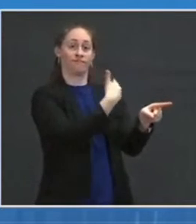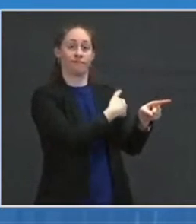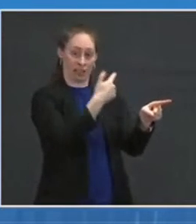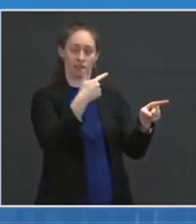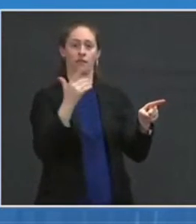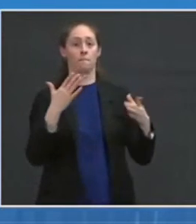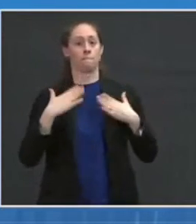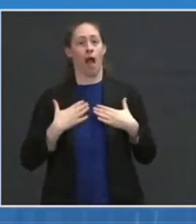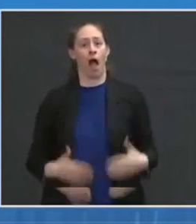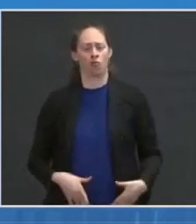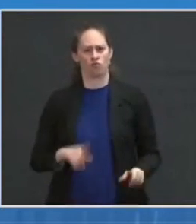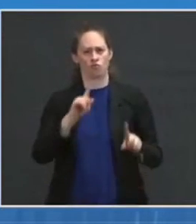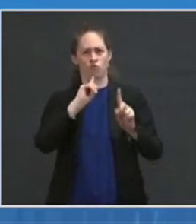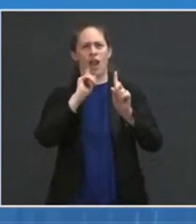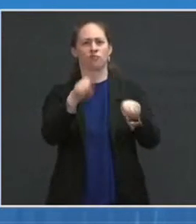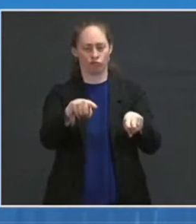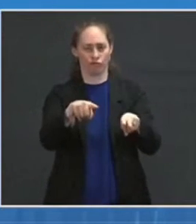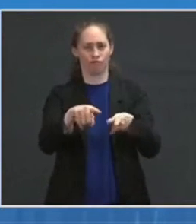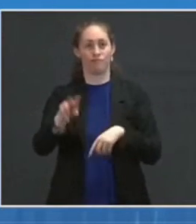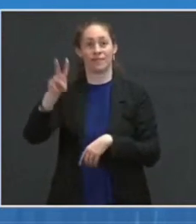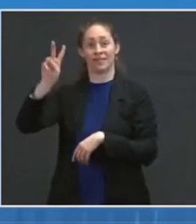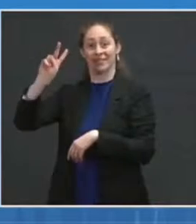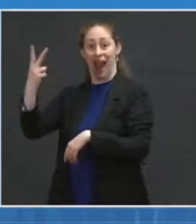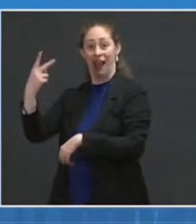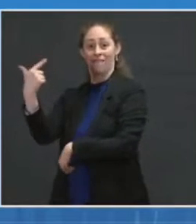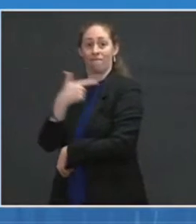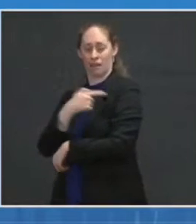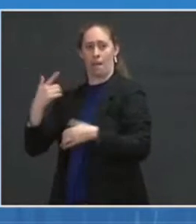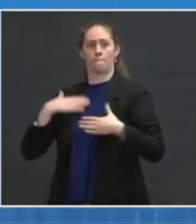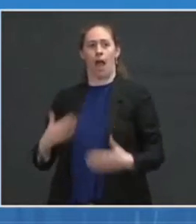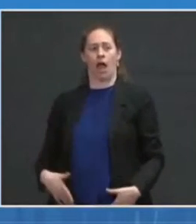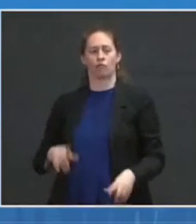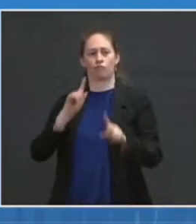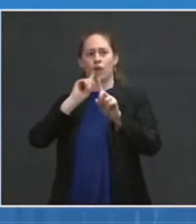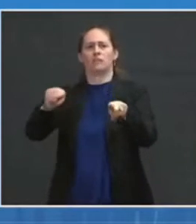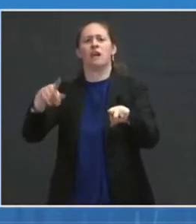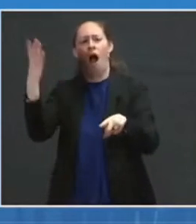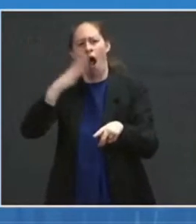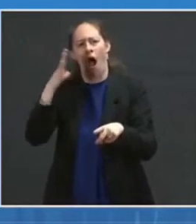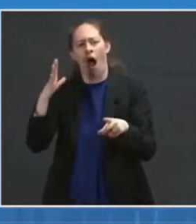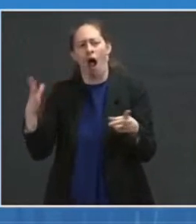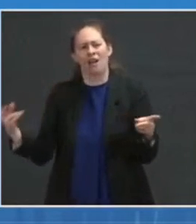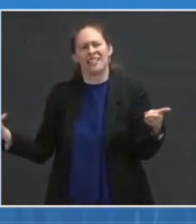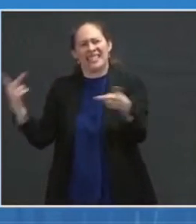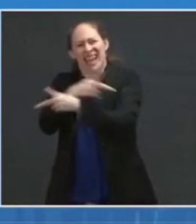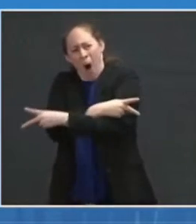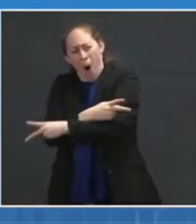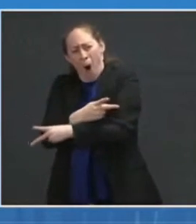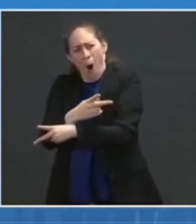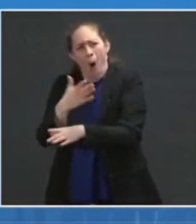AFTER THE FIRST DOSE, AND YOU COMPARE IT TO THAT OF THE